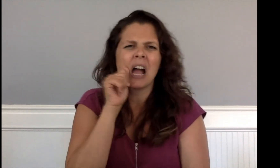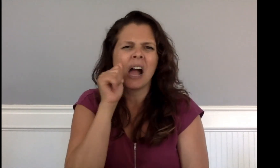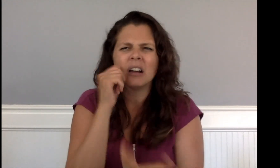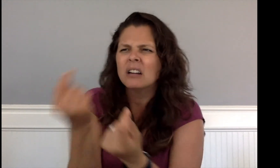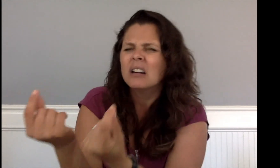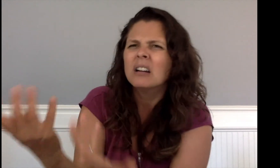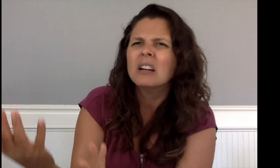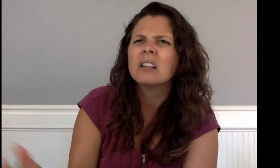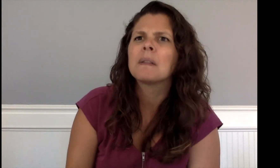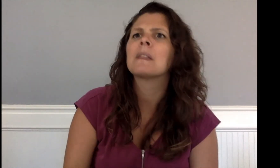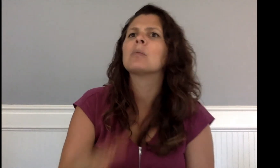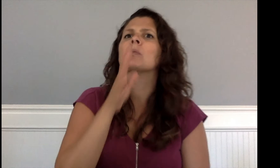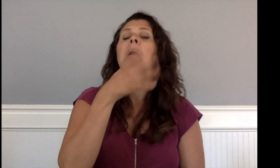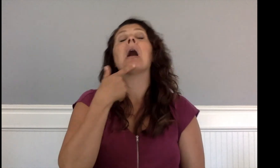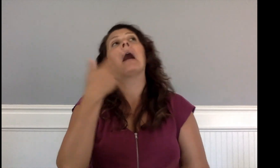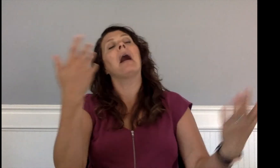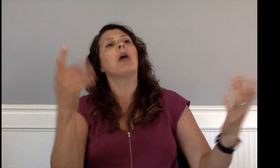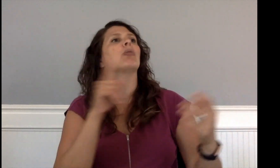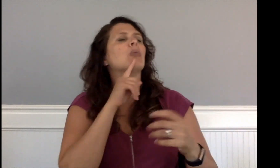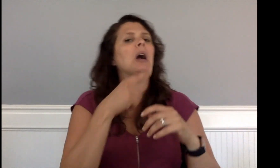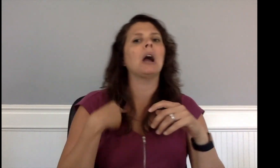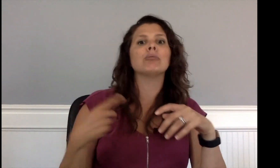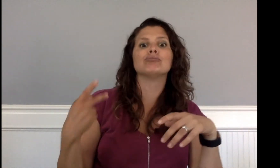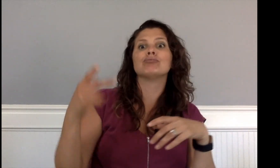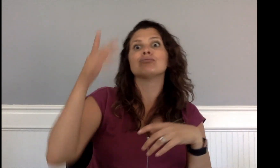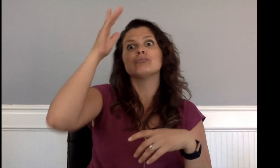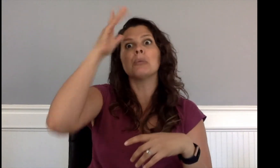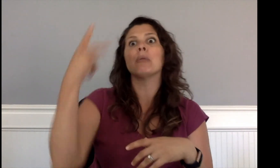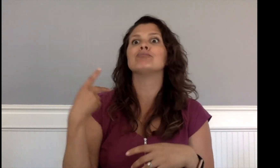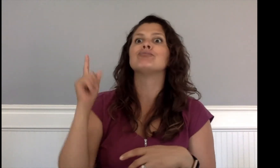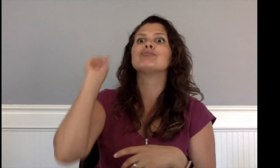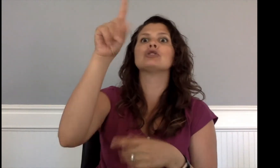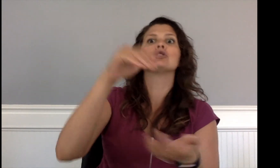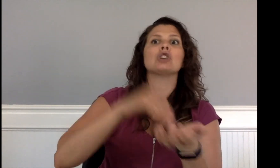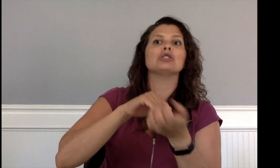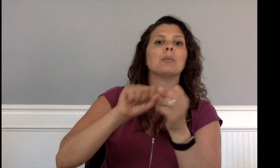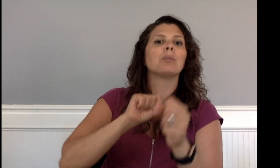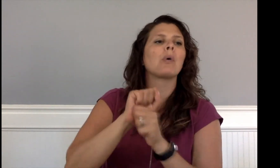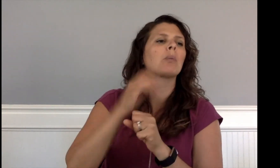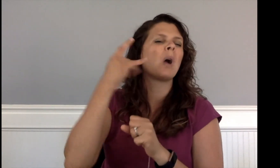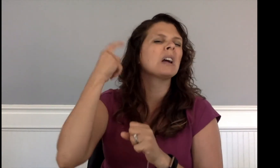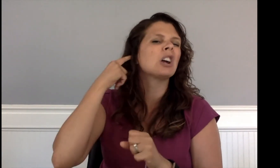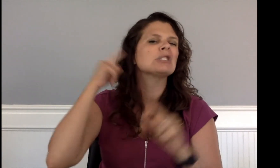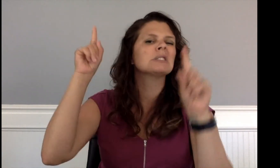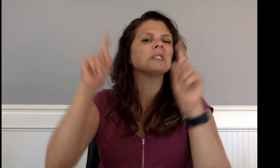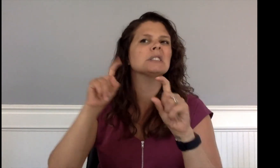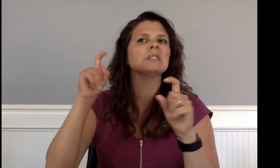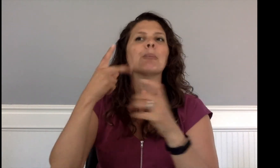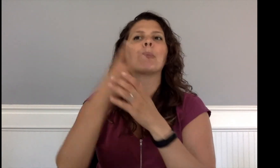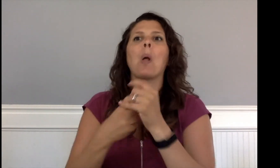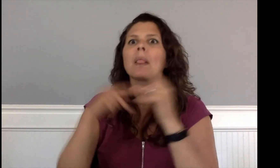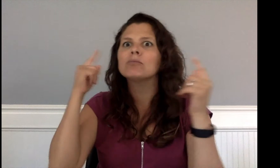"Well, Irving and I were headed to our doctor's appointment to get our hearing checked- both of us,